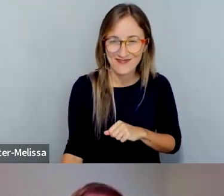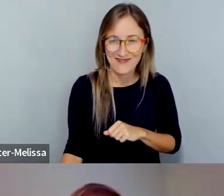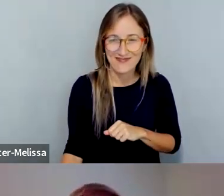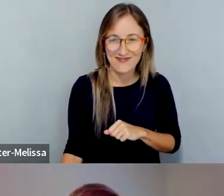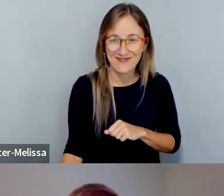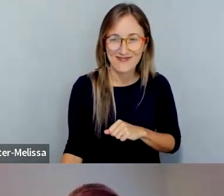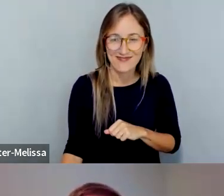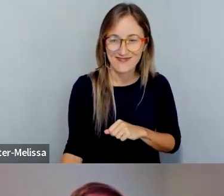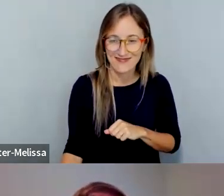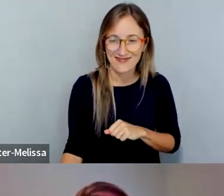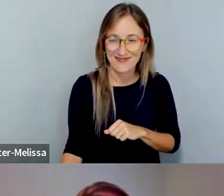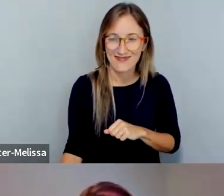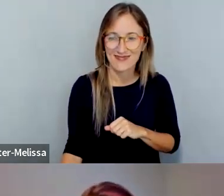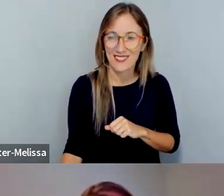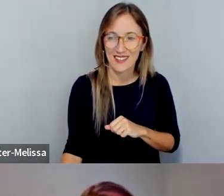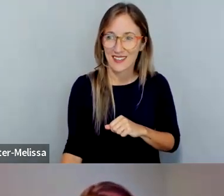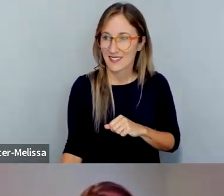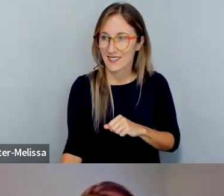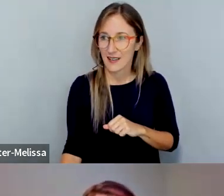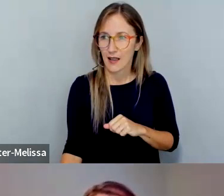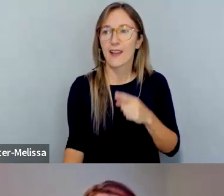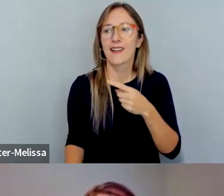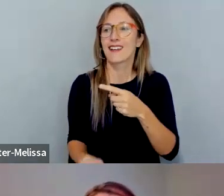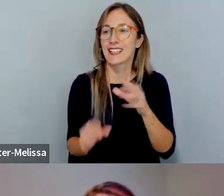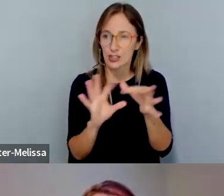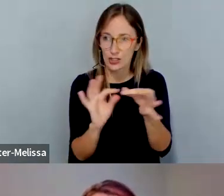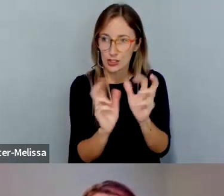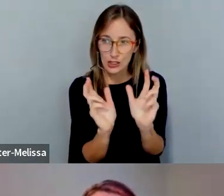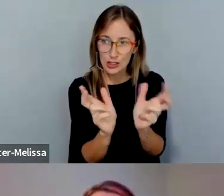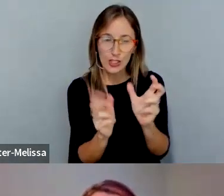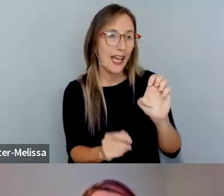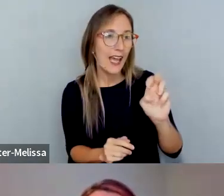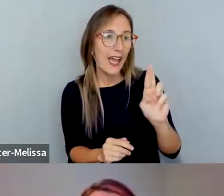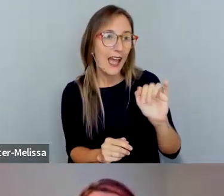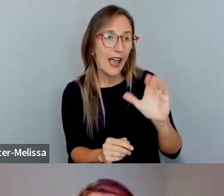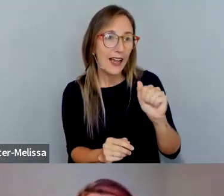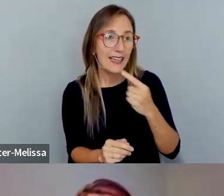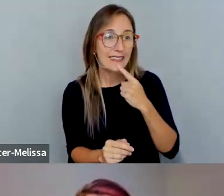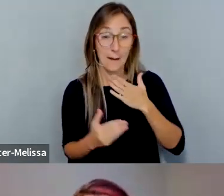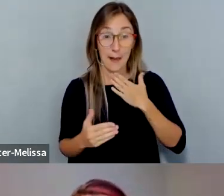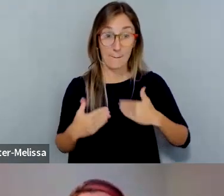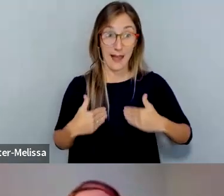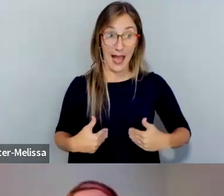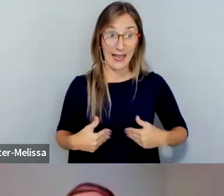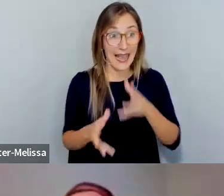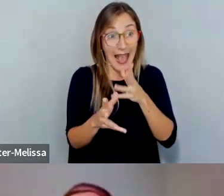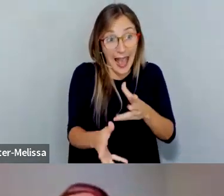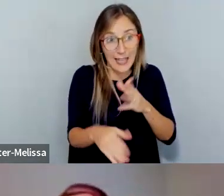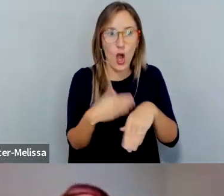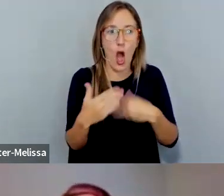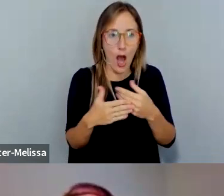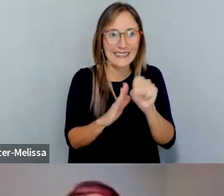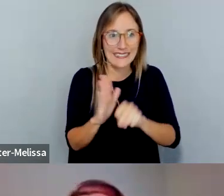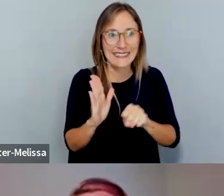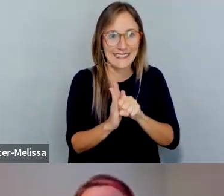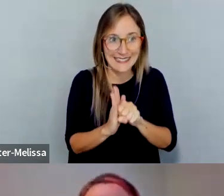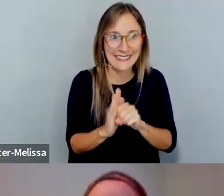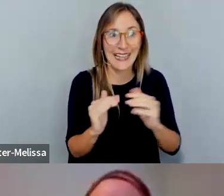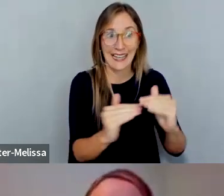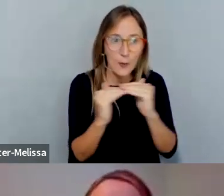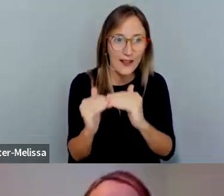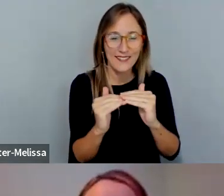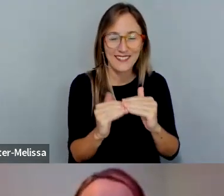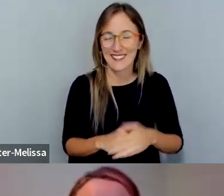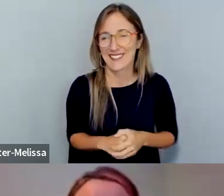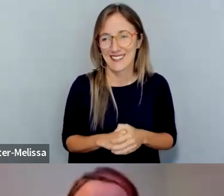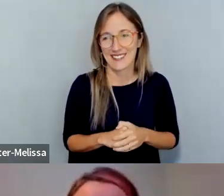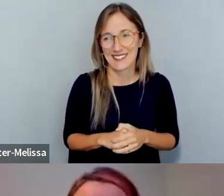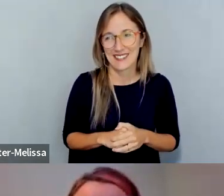I never do it myself, but driving around and seeing everybody